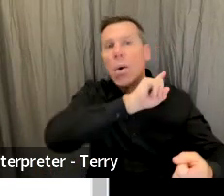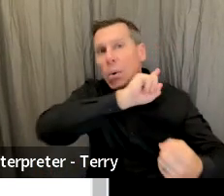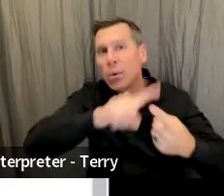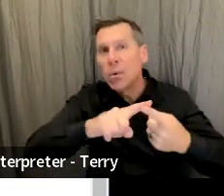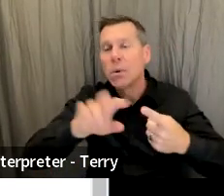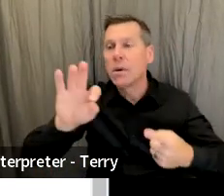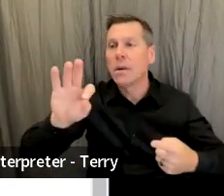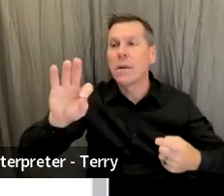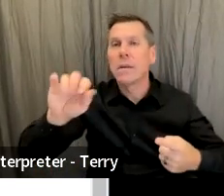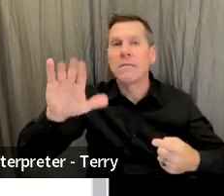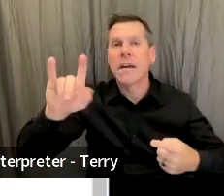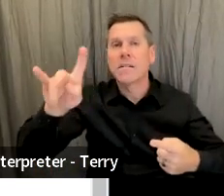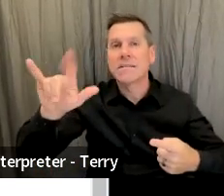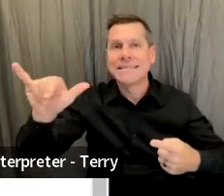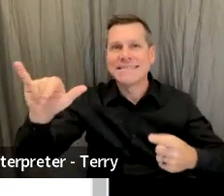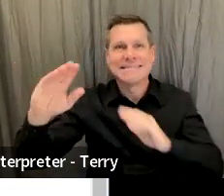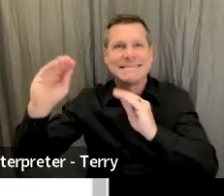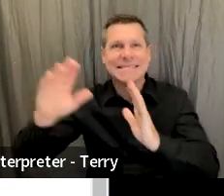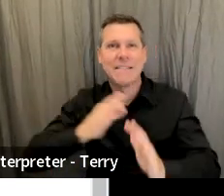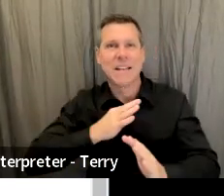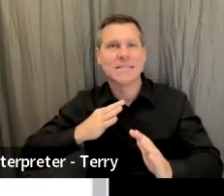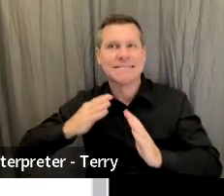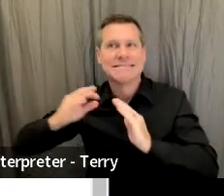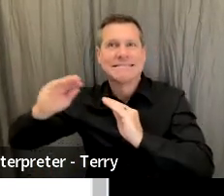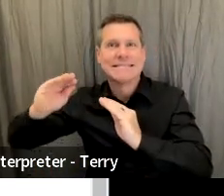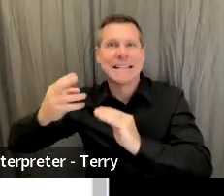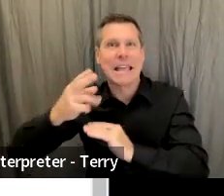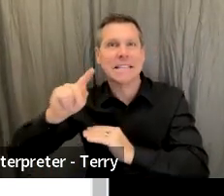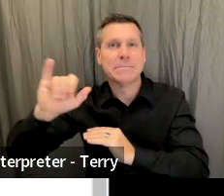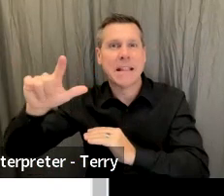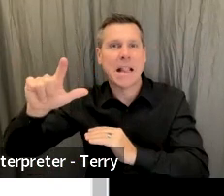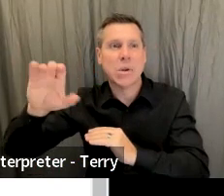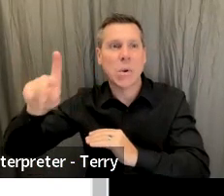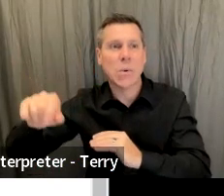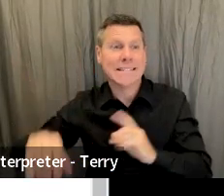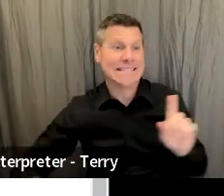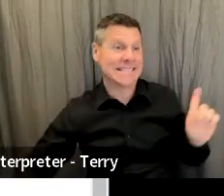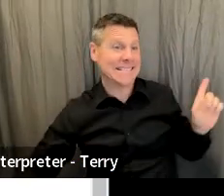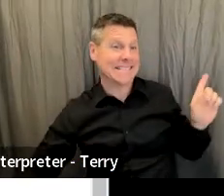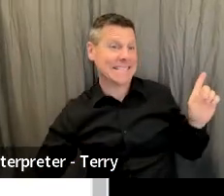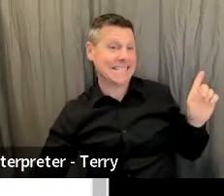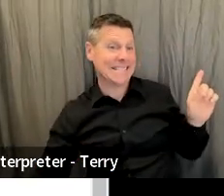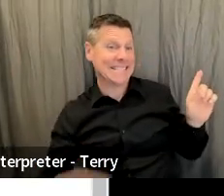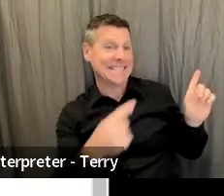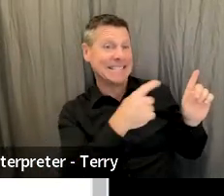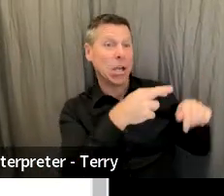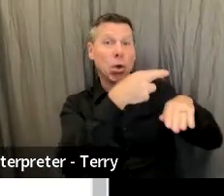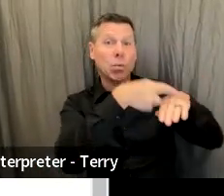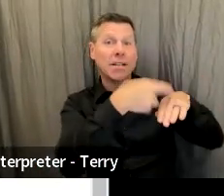page to find those HTML codes. So, yes, it's under the resources and templates.